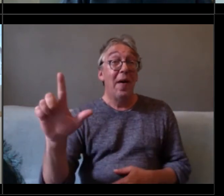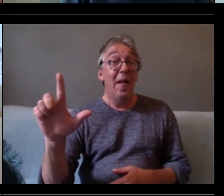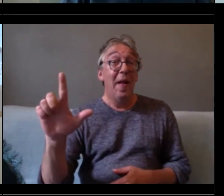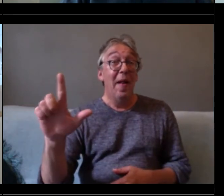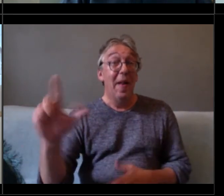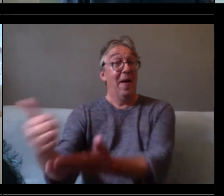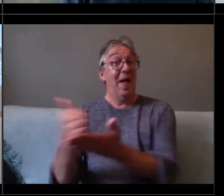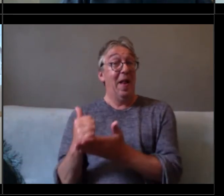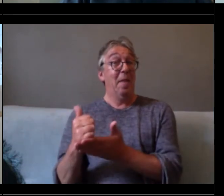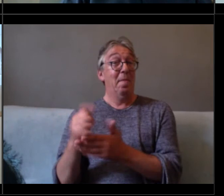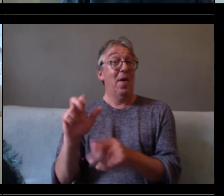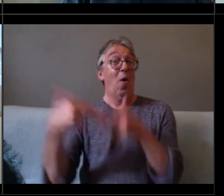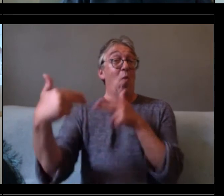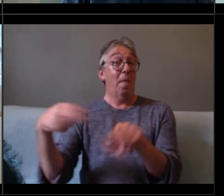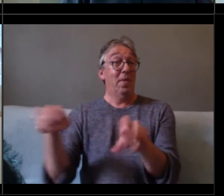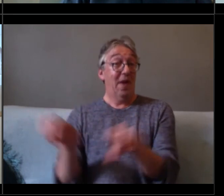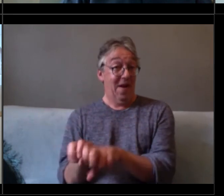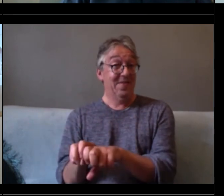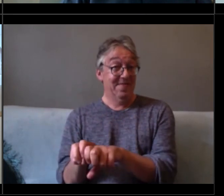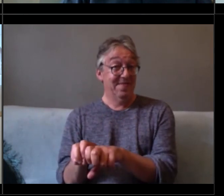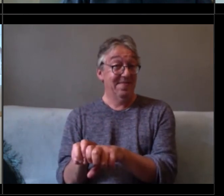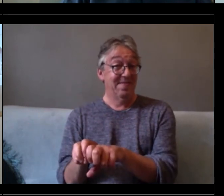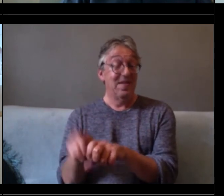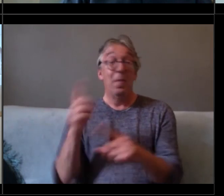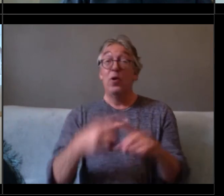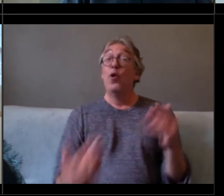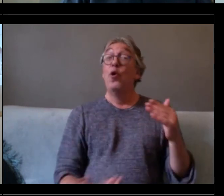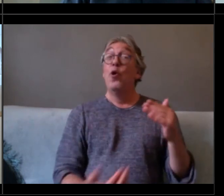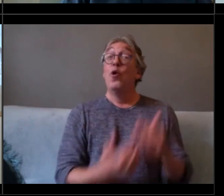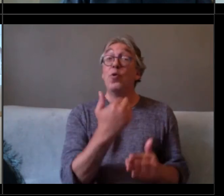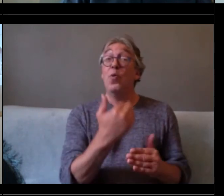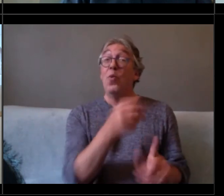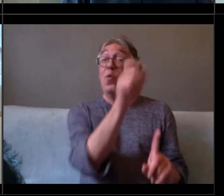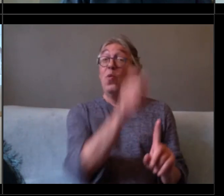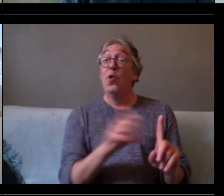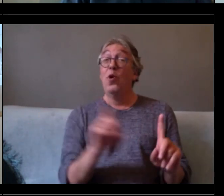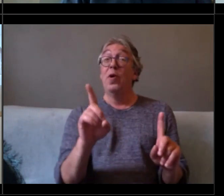and the new team member working on this project, Diana, and Marion.